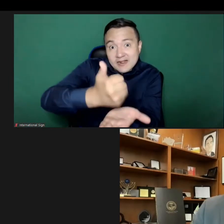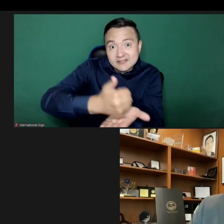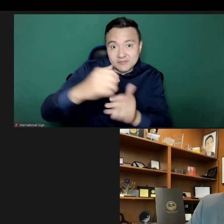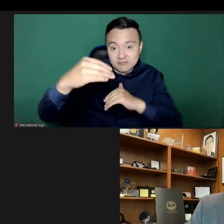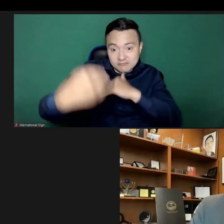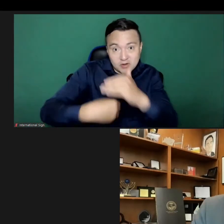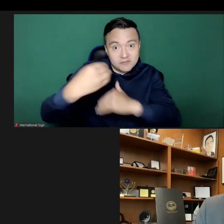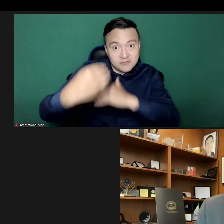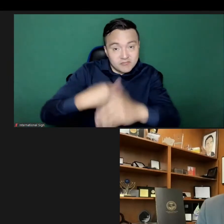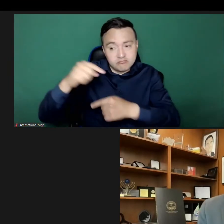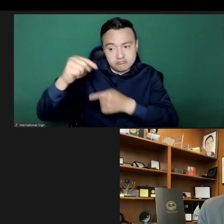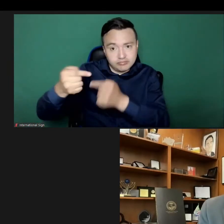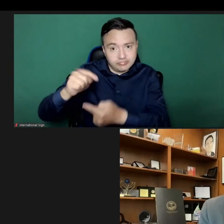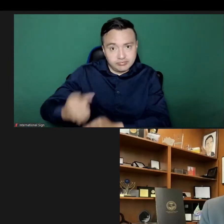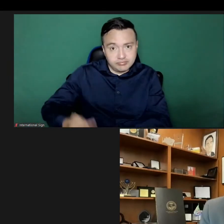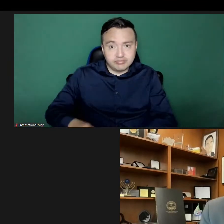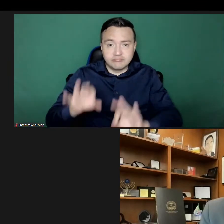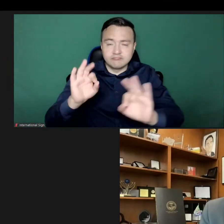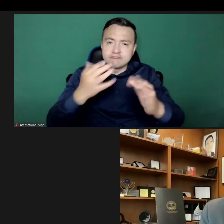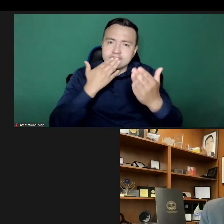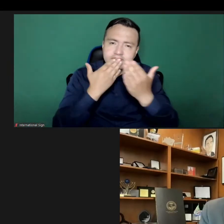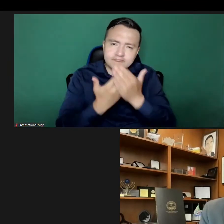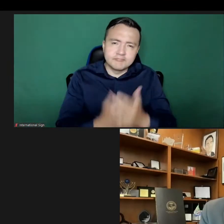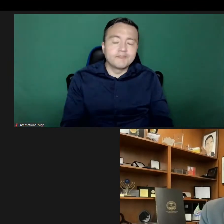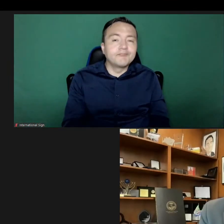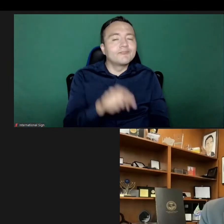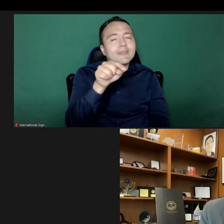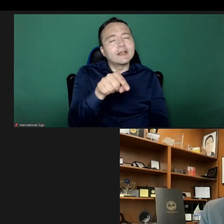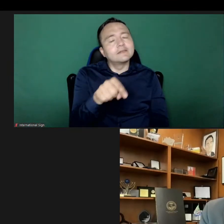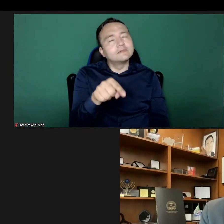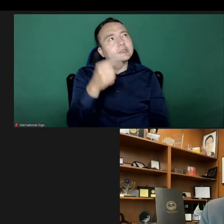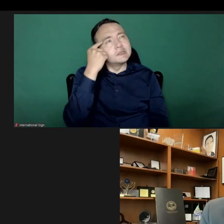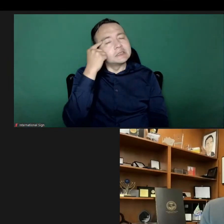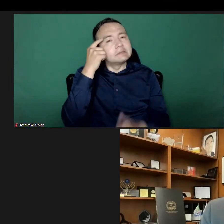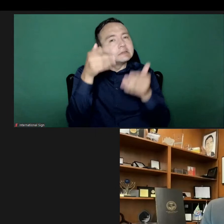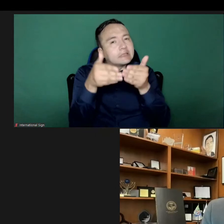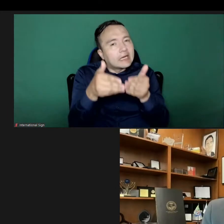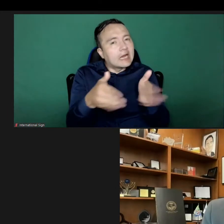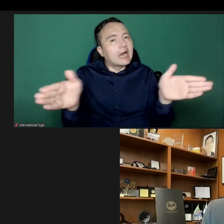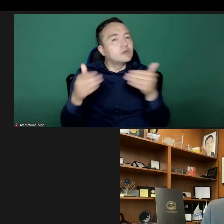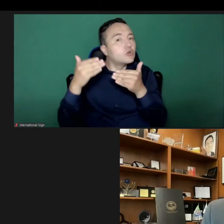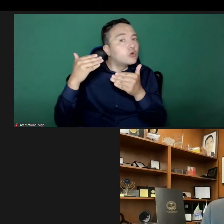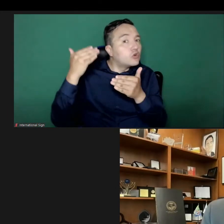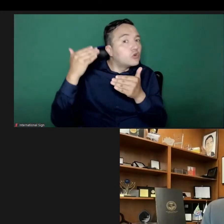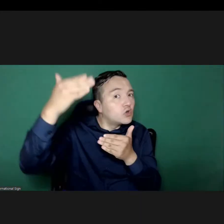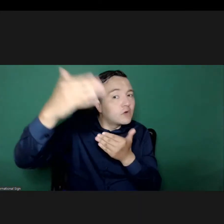This has opened a space for further engagement about how we can strengthen our health systems in the recovery phase